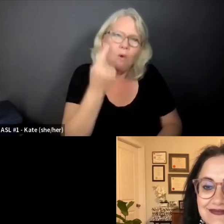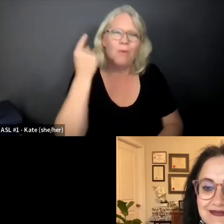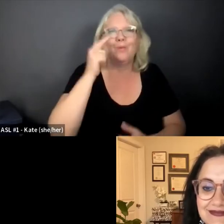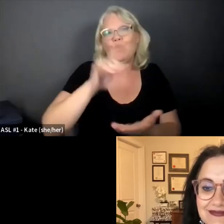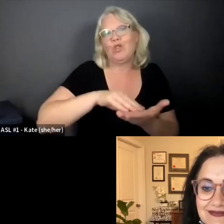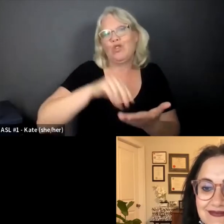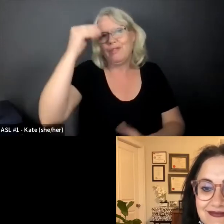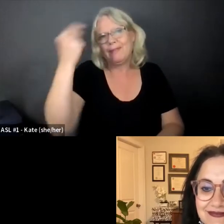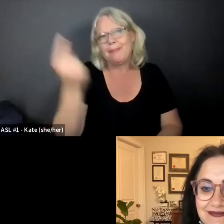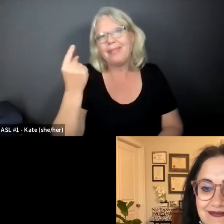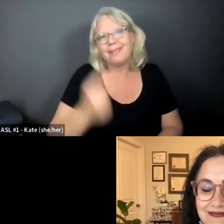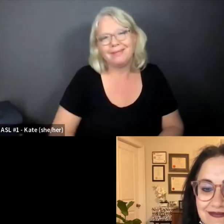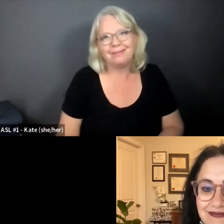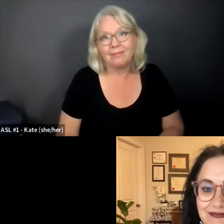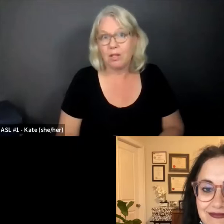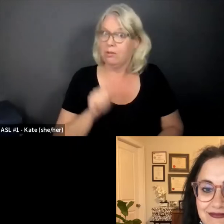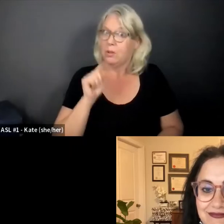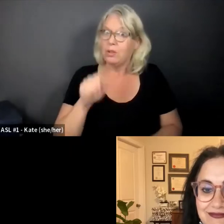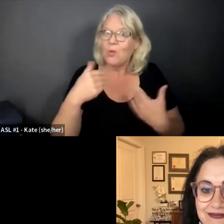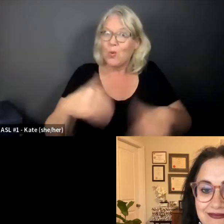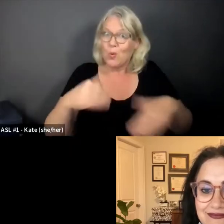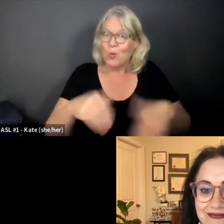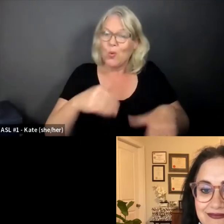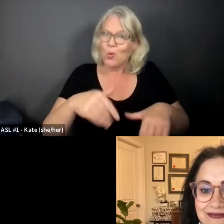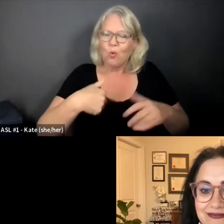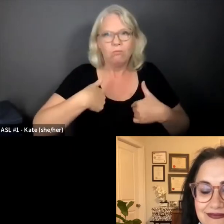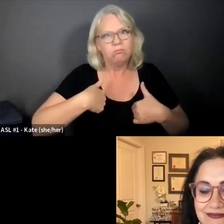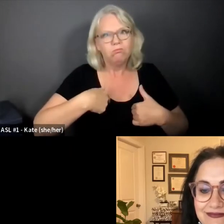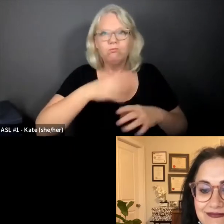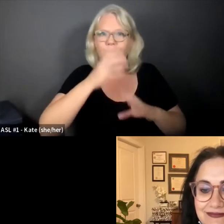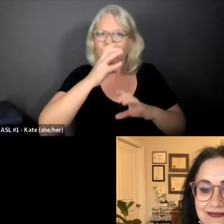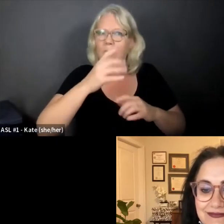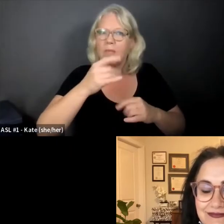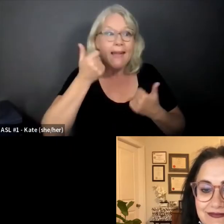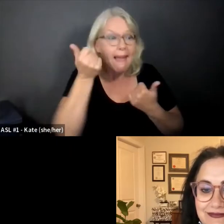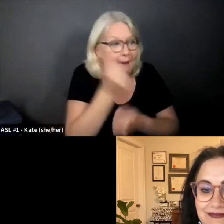ENA DEMANDED THE HIGHEST OF STANDARDS AND RIGOR.